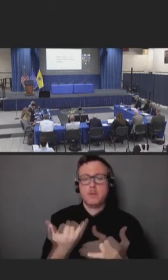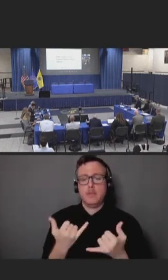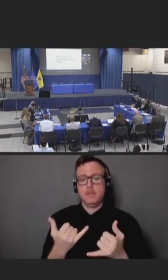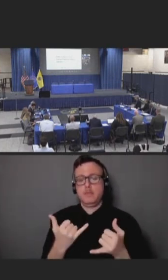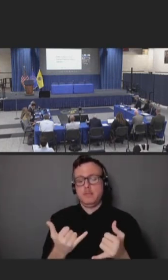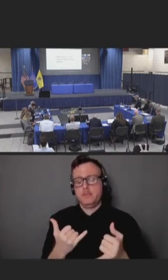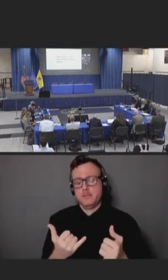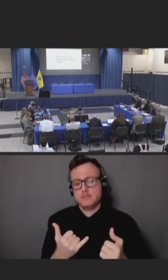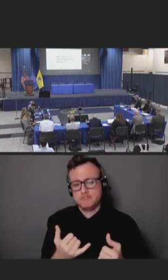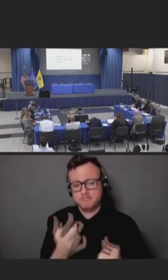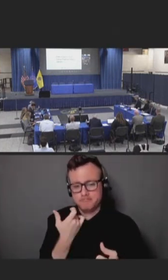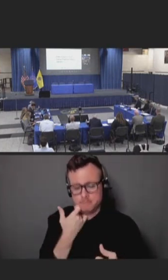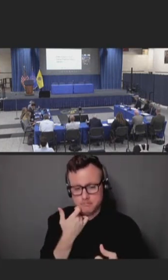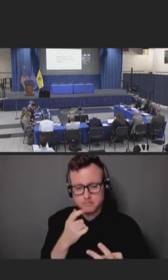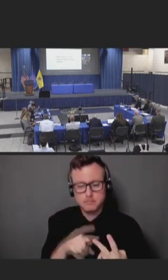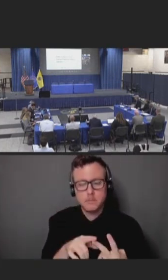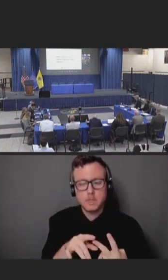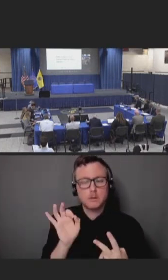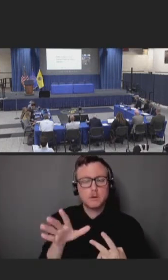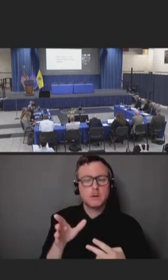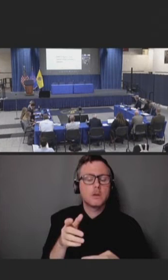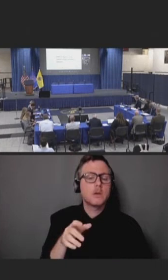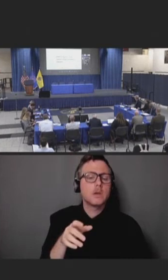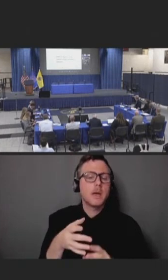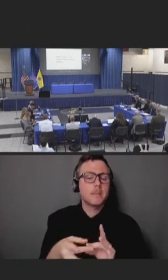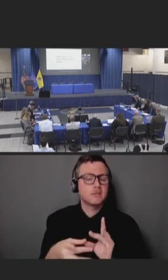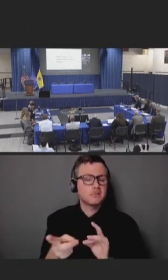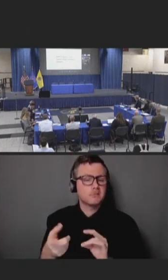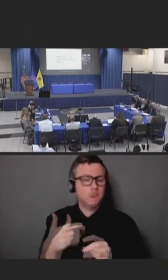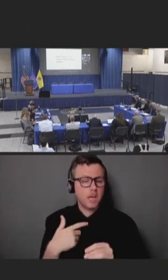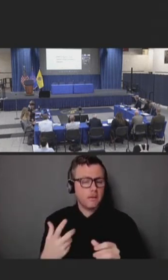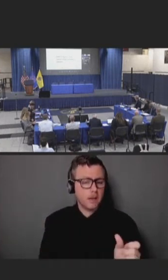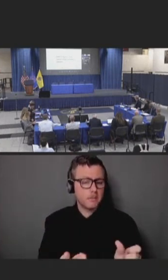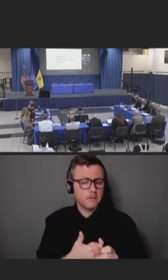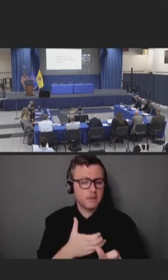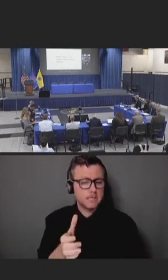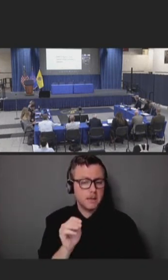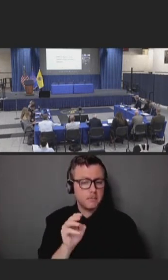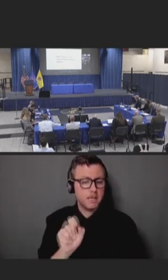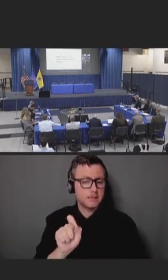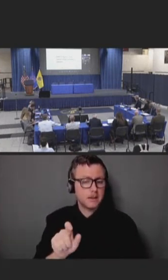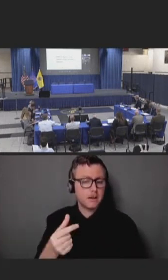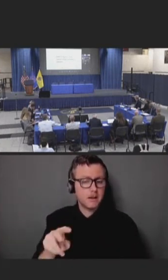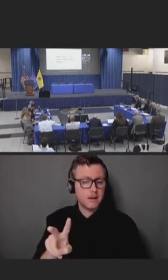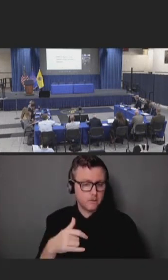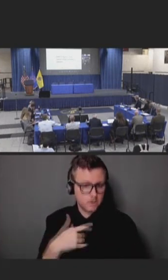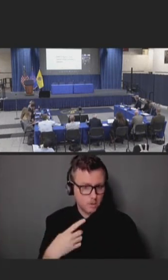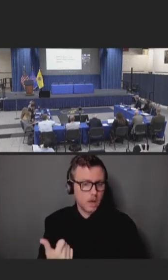Also, I wanted to just mention that we have made updates to CMS.gov to provide updated seasonal flu